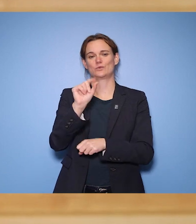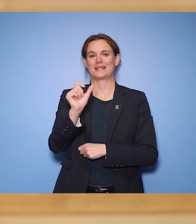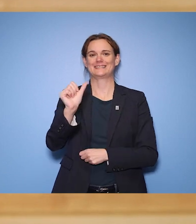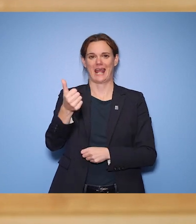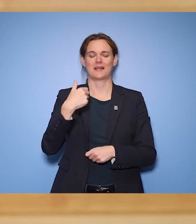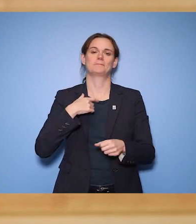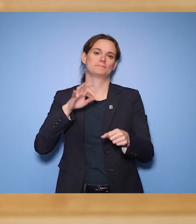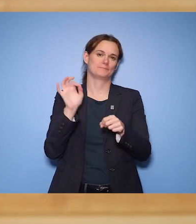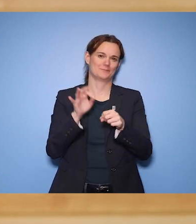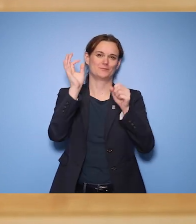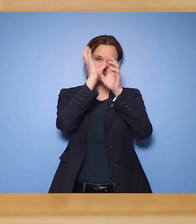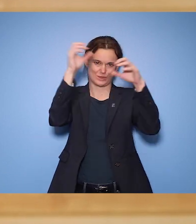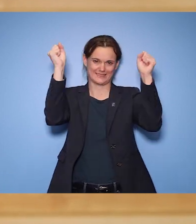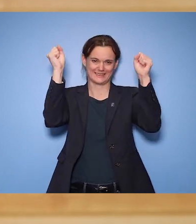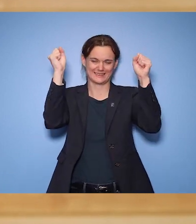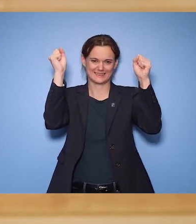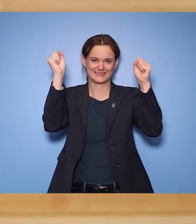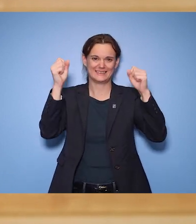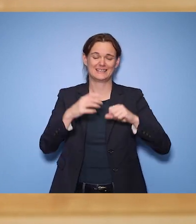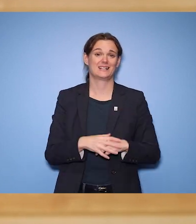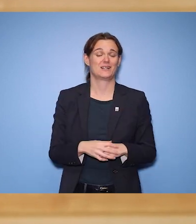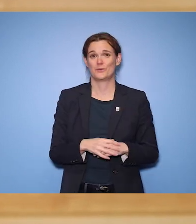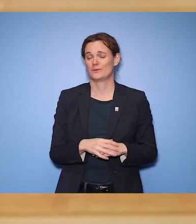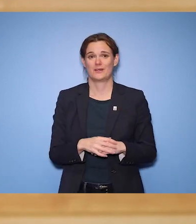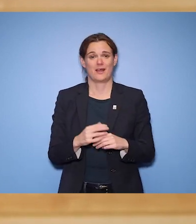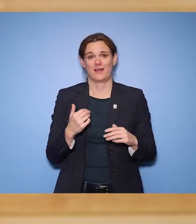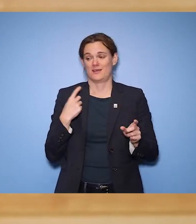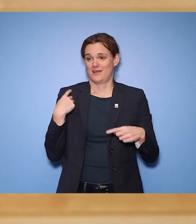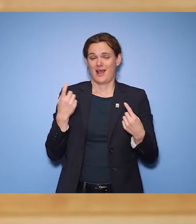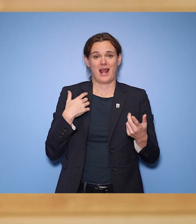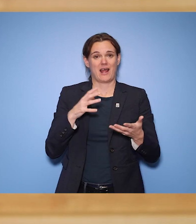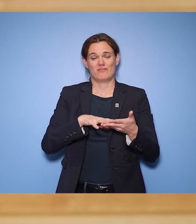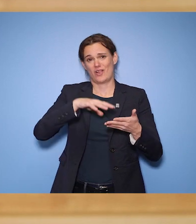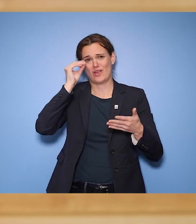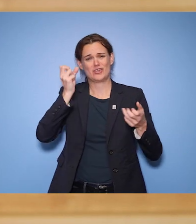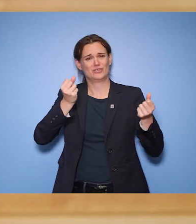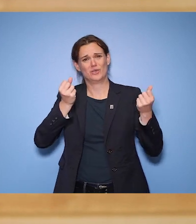honour of serving in the role of president. I've learned so much in those years and watched